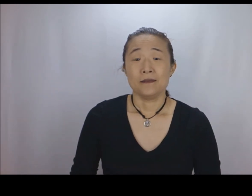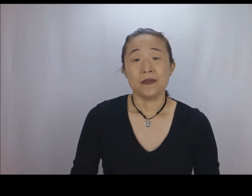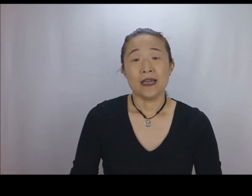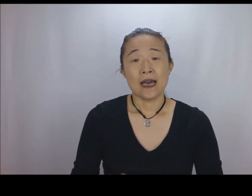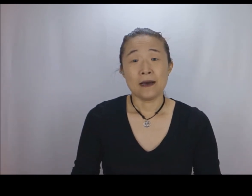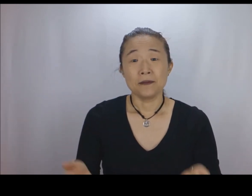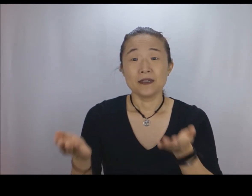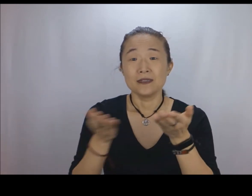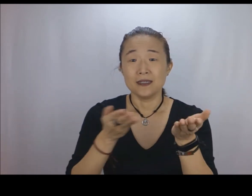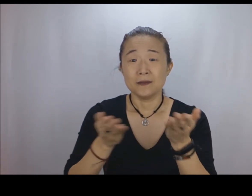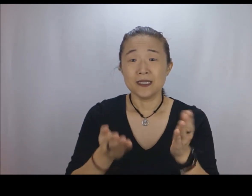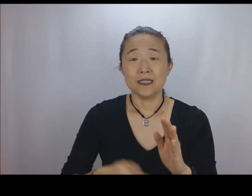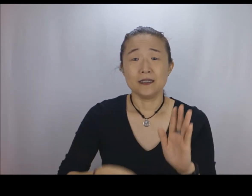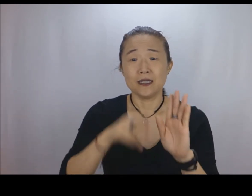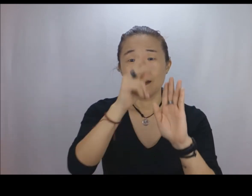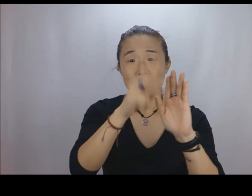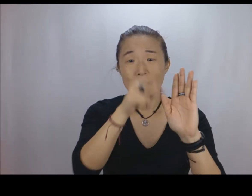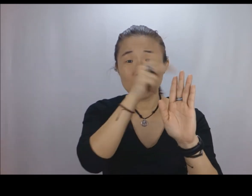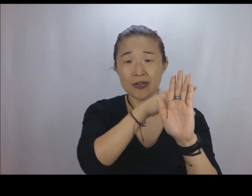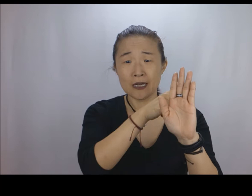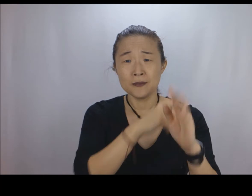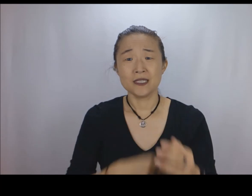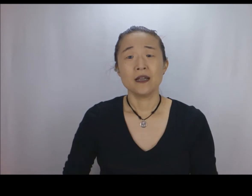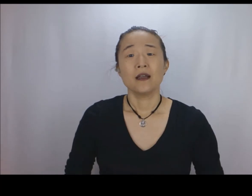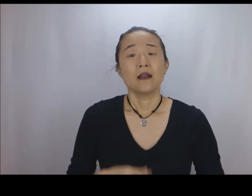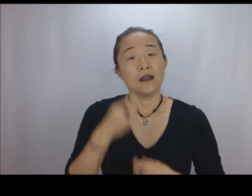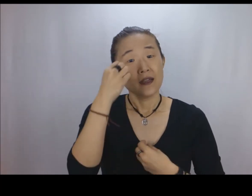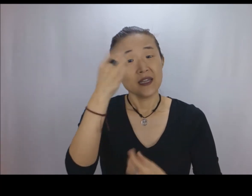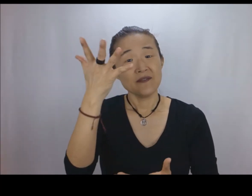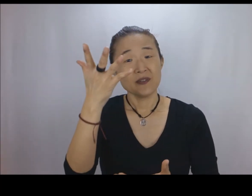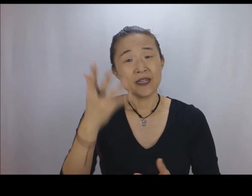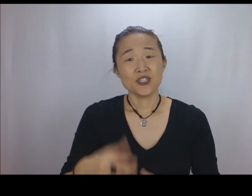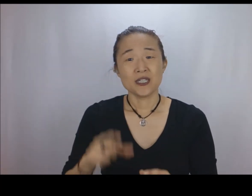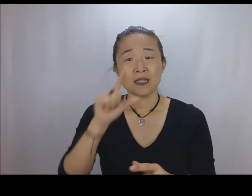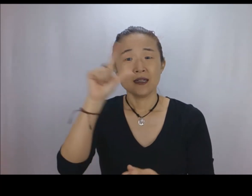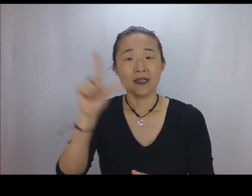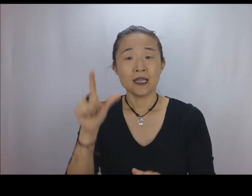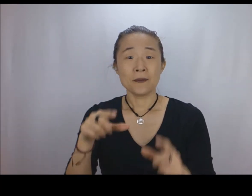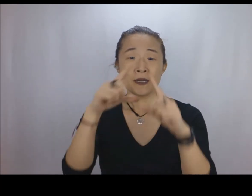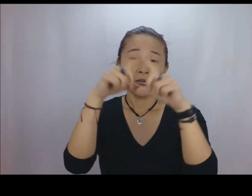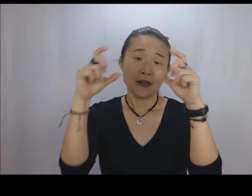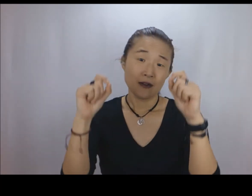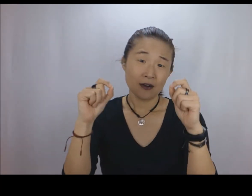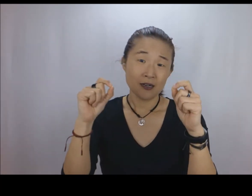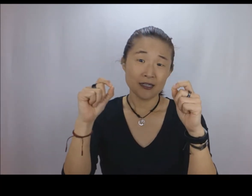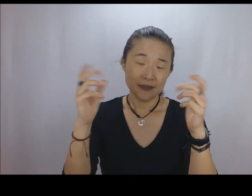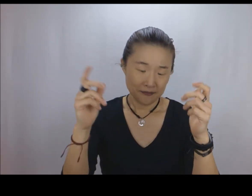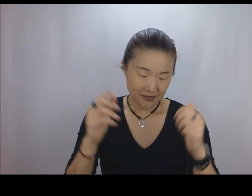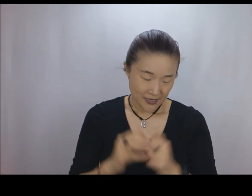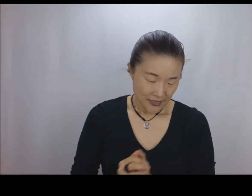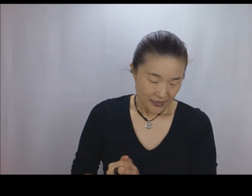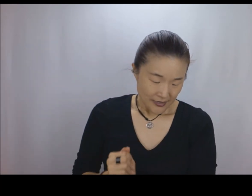So you have services programs information library card